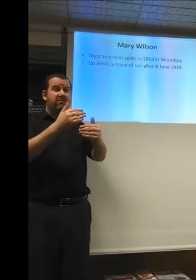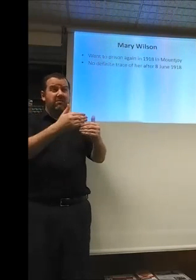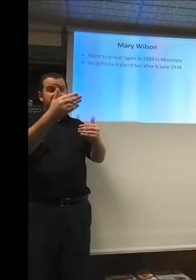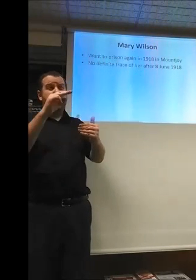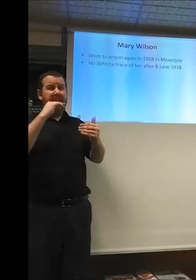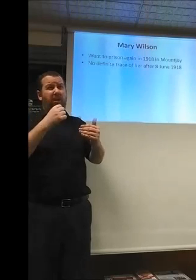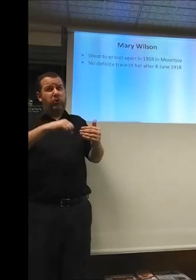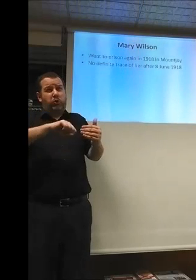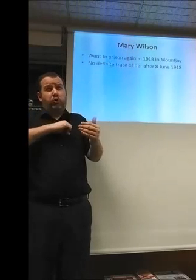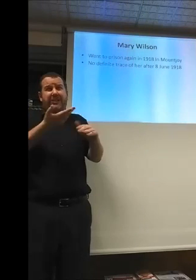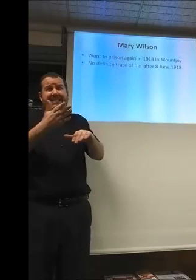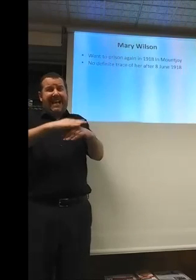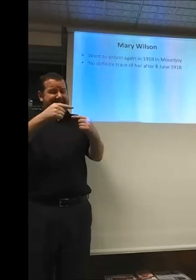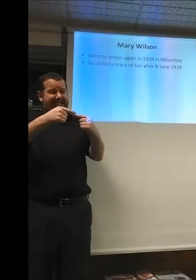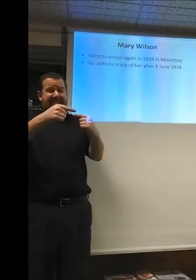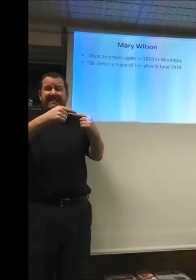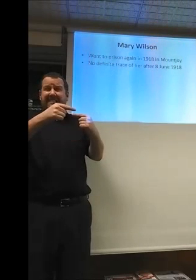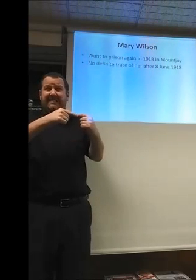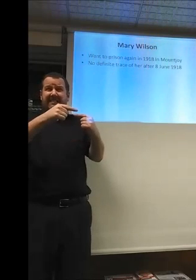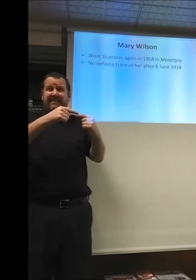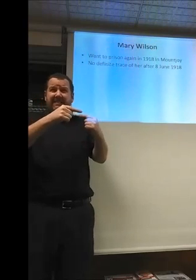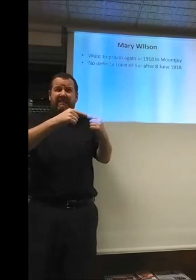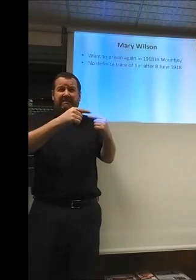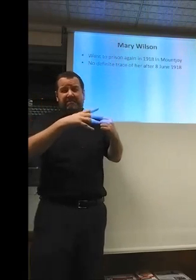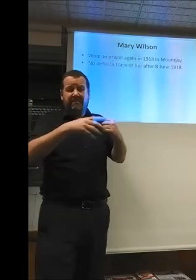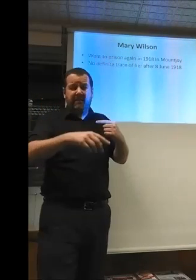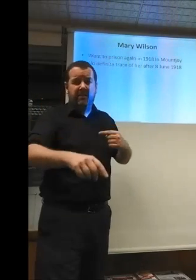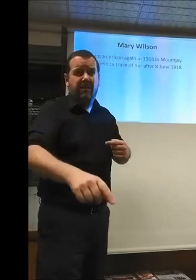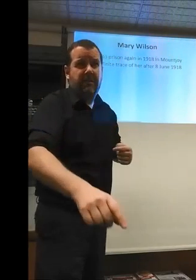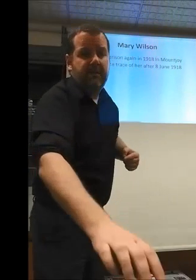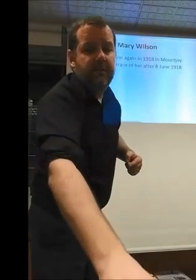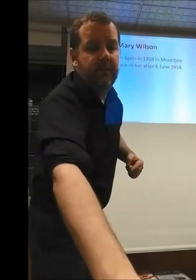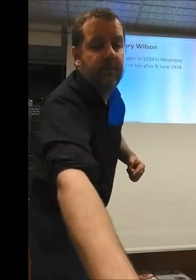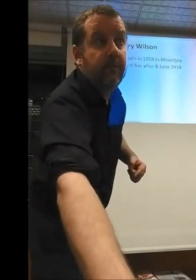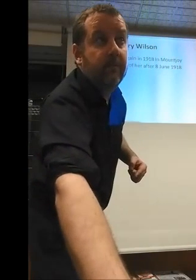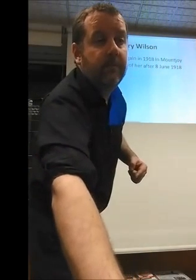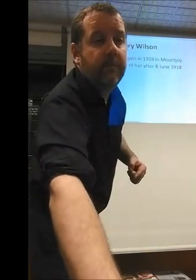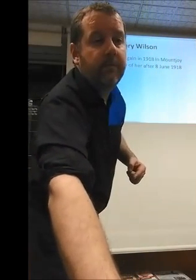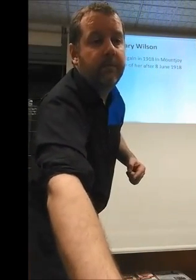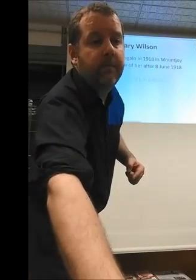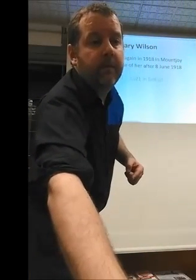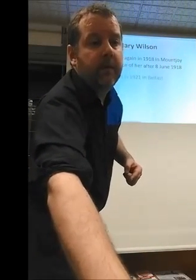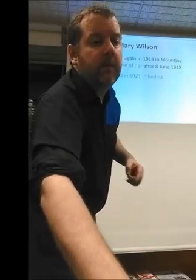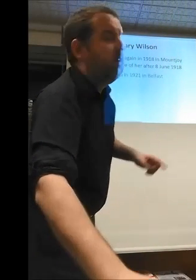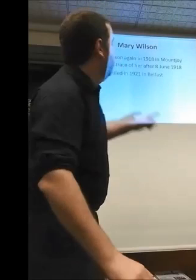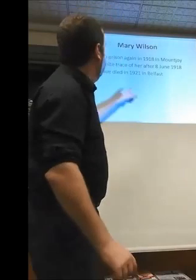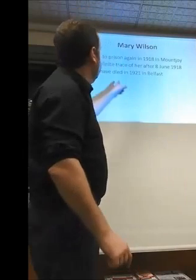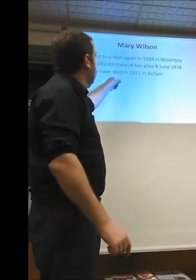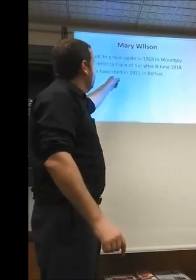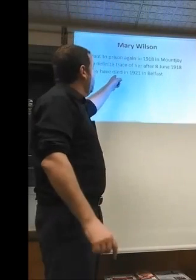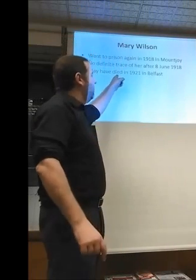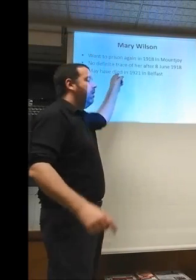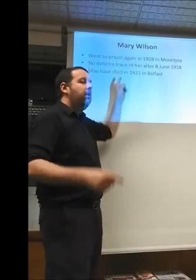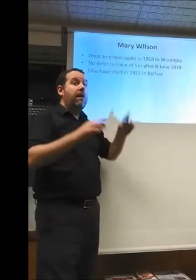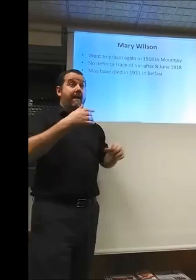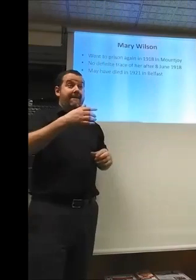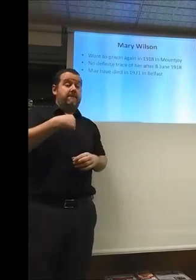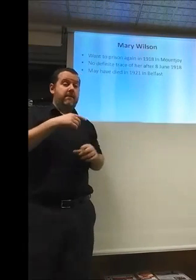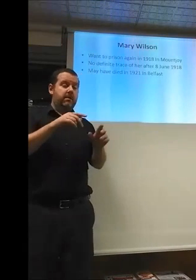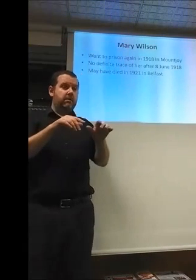on it so I put that there. So how did you know that was her gravestone? So there’s Glasnevin office and I went in to try and find her and I asked them to see if they have a Johanna so I got the number of Glasnevin and then they eventually gave me the grave number so you can find it just by number, its all done on a grid pattern. So the Christian brothers and plenty of nuns were buried there as well. So you said Johanna had 8 children are you going to try to find out how they died or why they died so young, yes I have actually found out a few death certificates of the